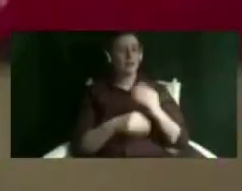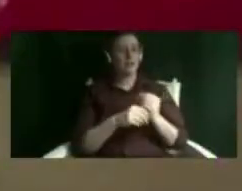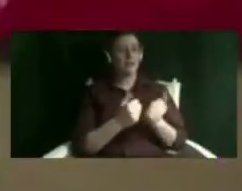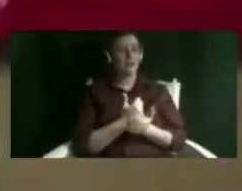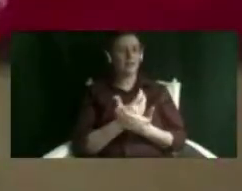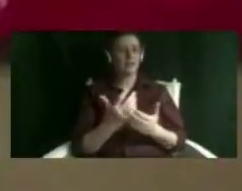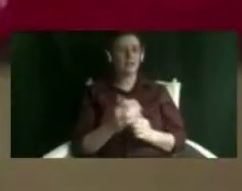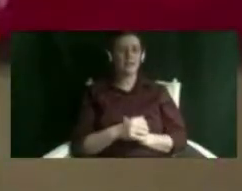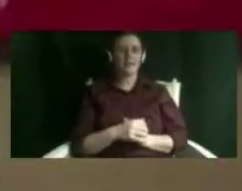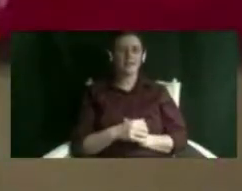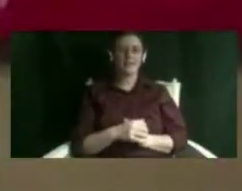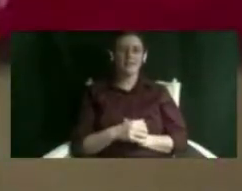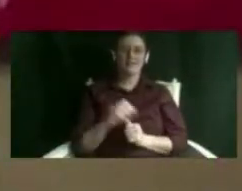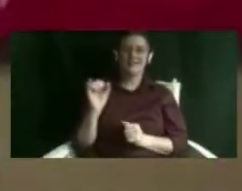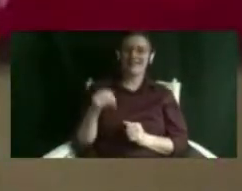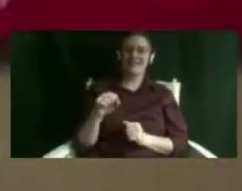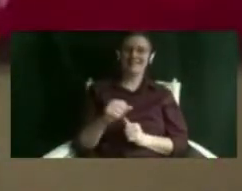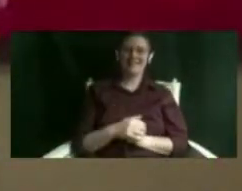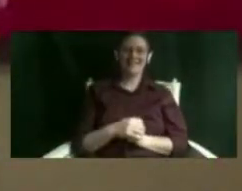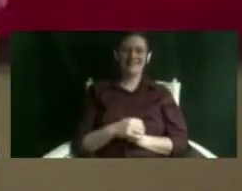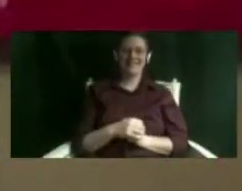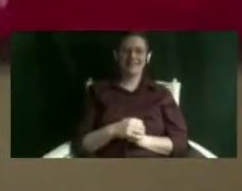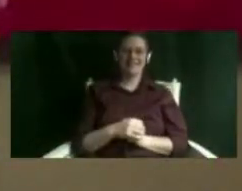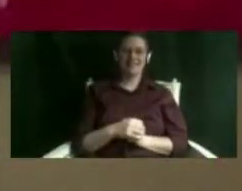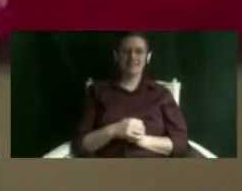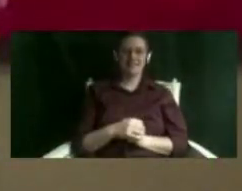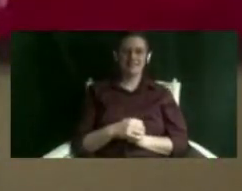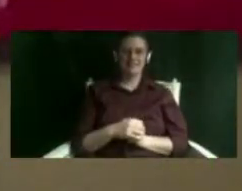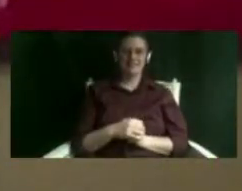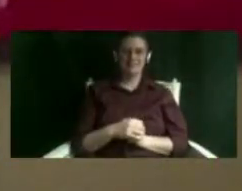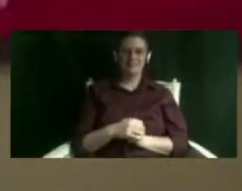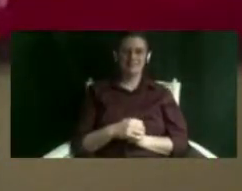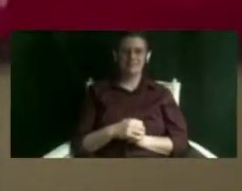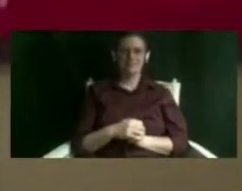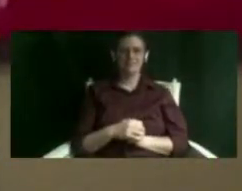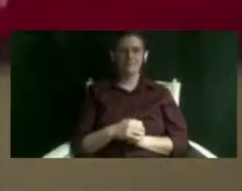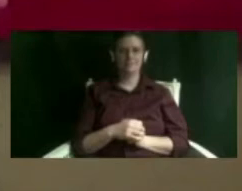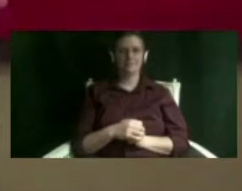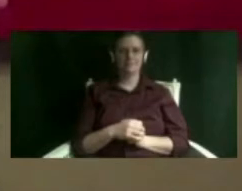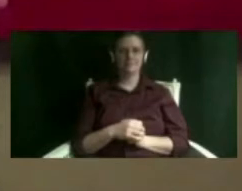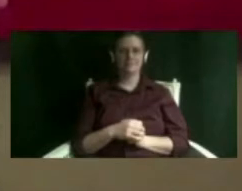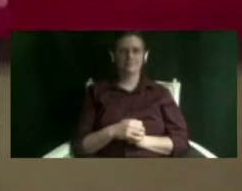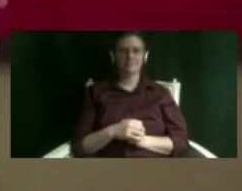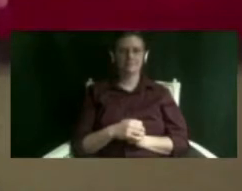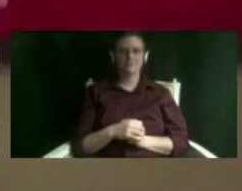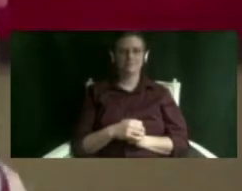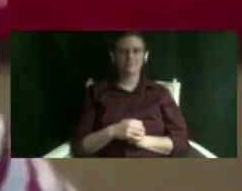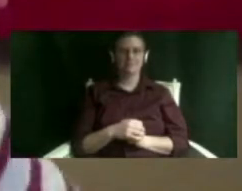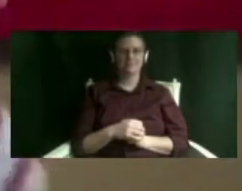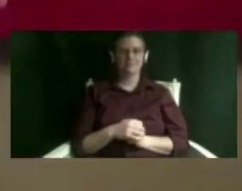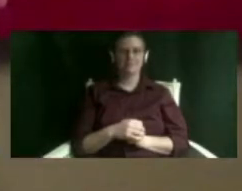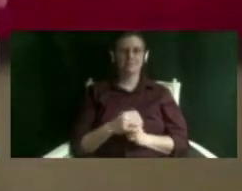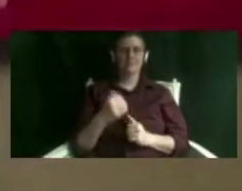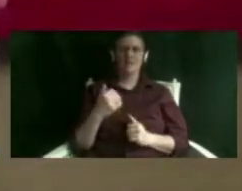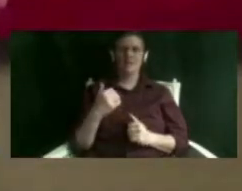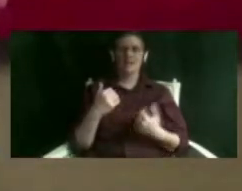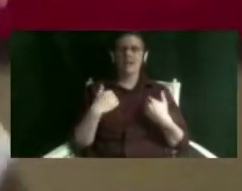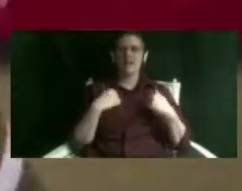i do uh i i have a very different kind of story from them because i was very solo on